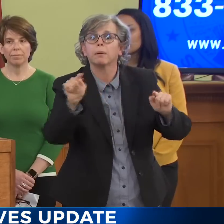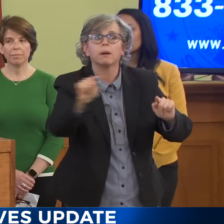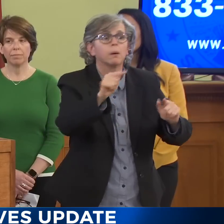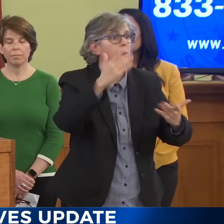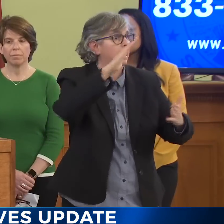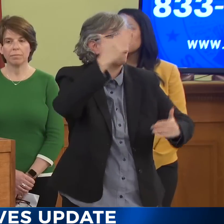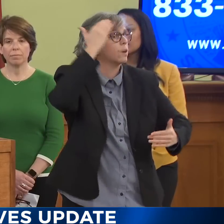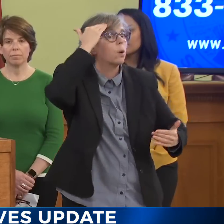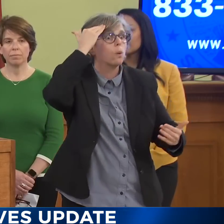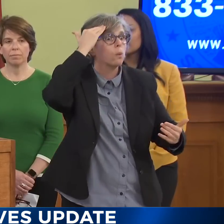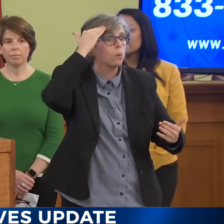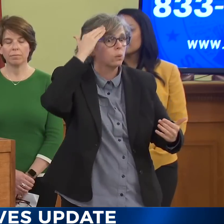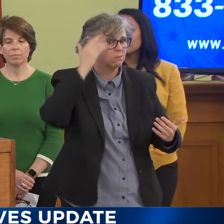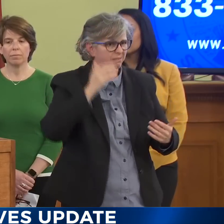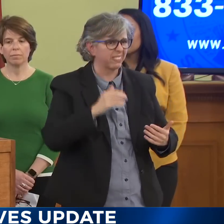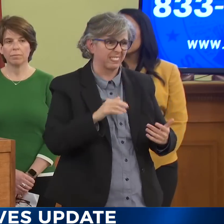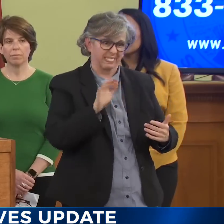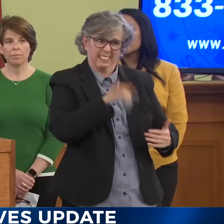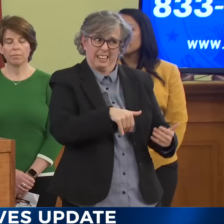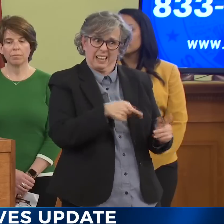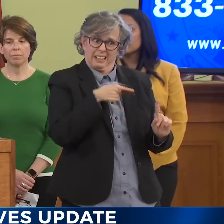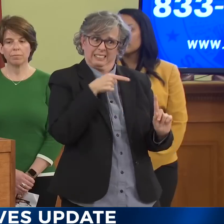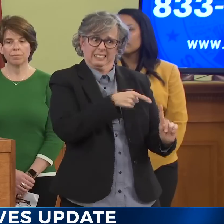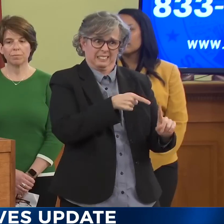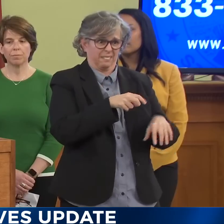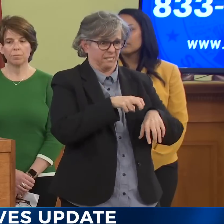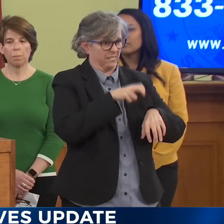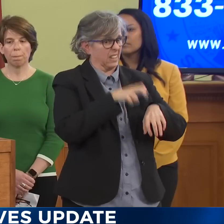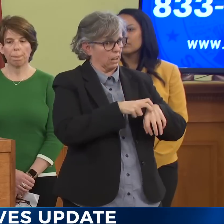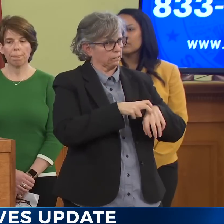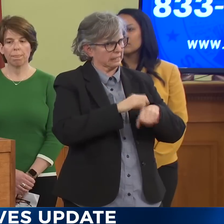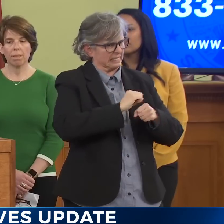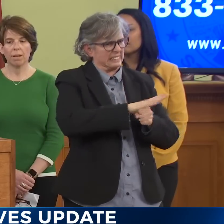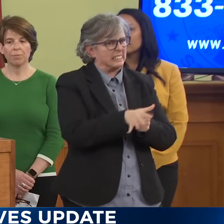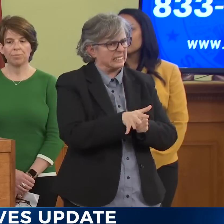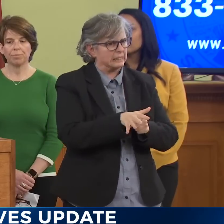MANY PEOPLE ARE SPREADING IT. AND MANY PEOPLE SIMPLY DO NOT KNOW THAT THEY HAVE IT. SOME OF THOSE INDIVIDUALS WILL